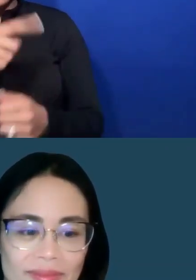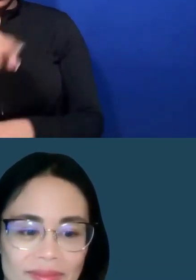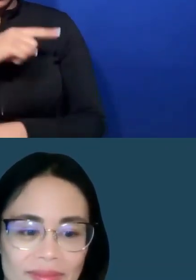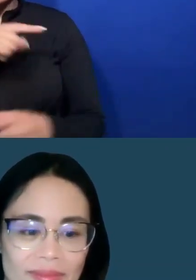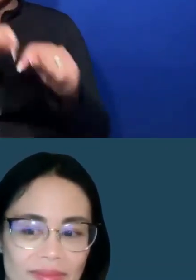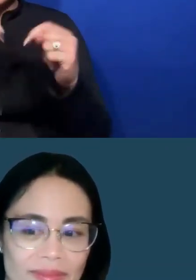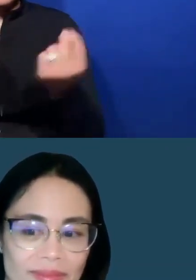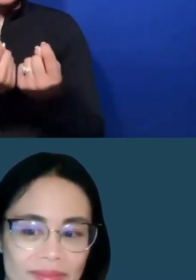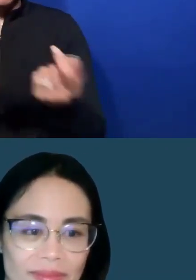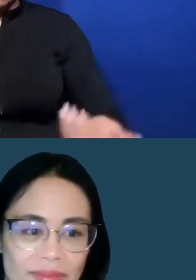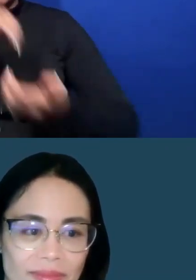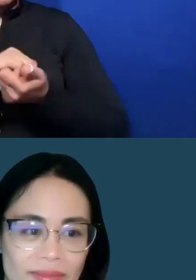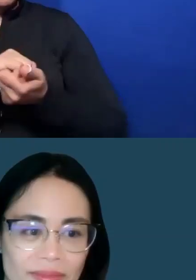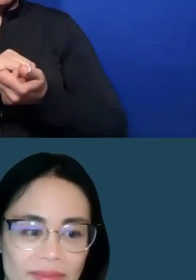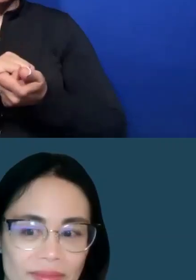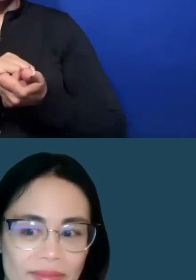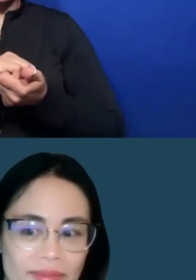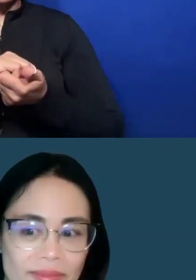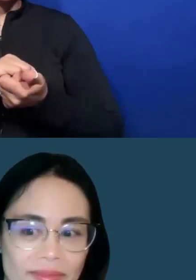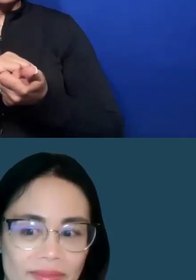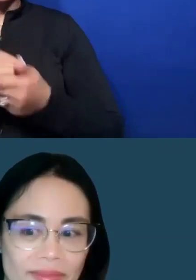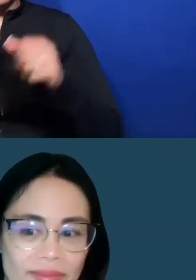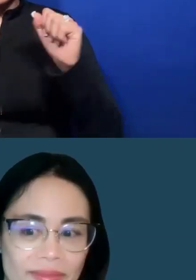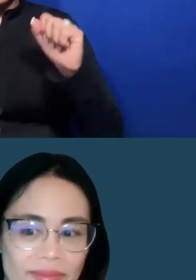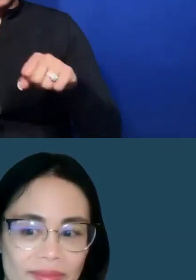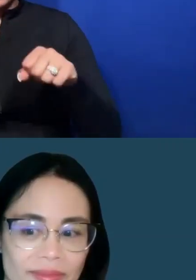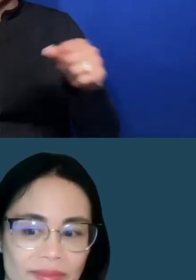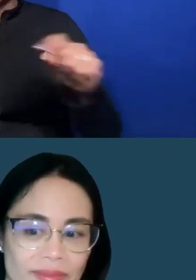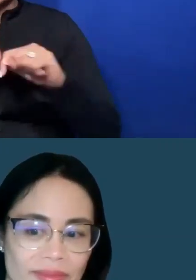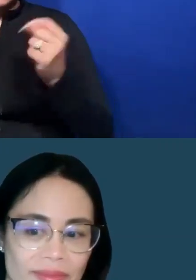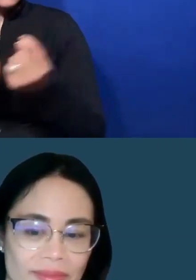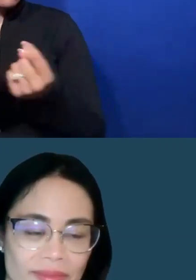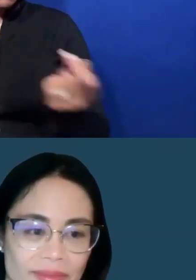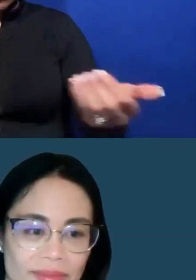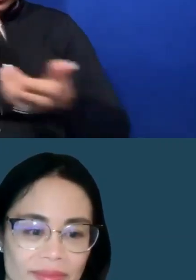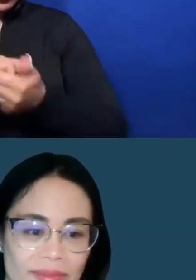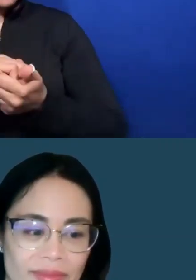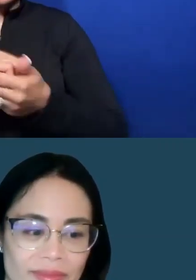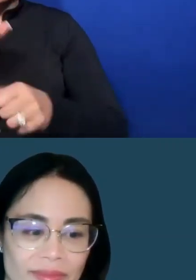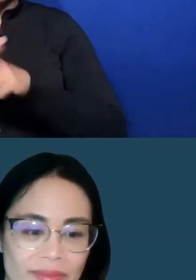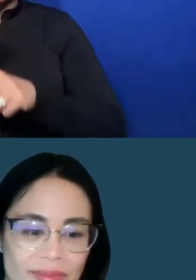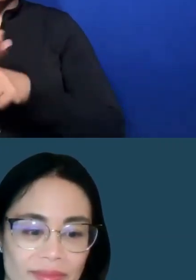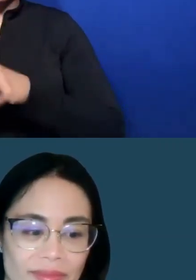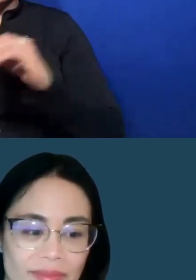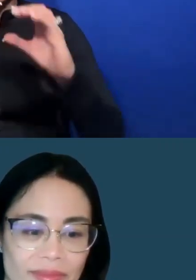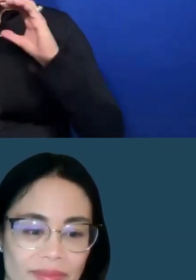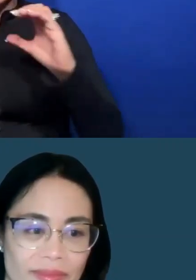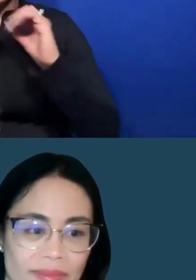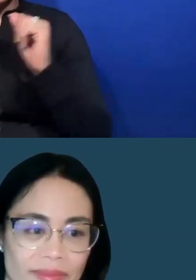we can build we can do things or to communicate with, with Senators